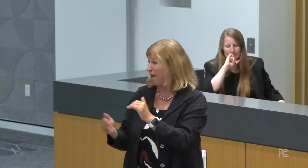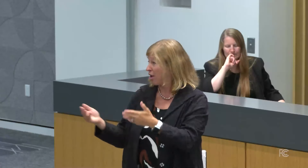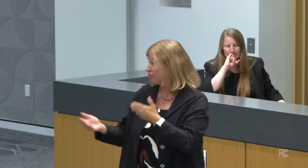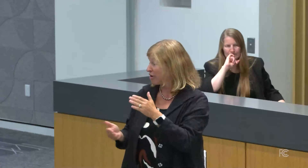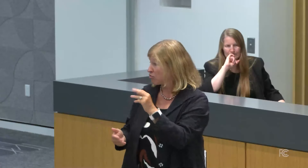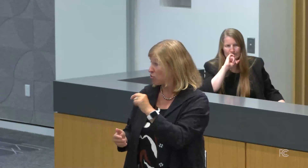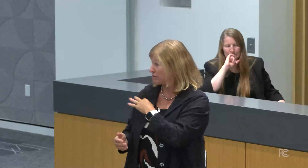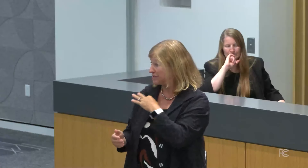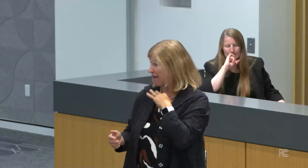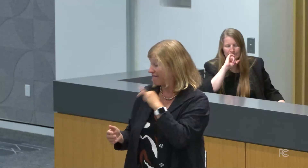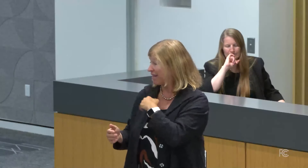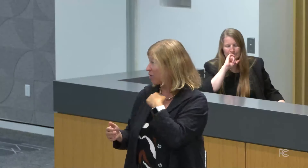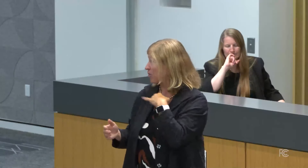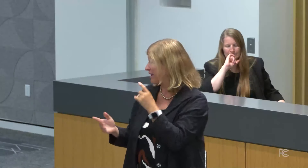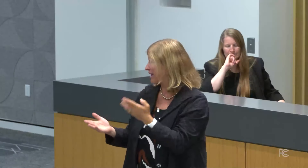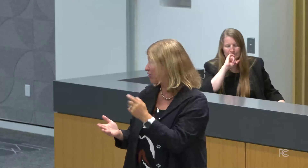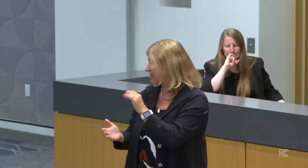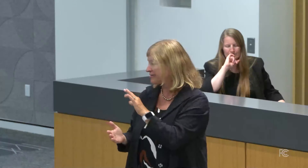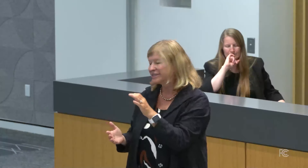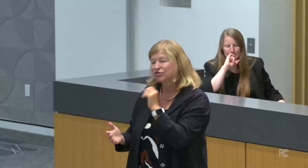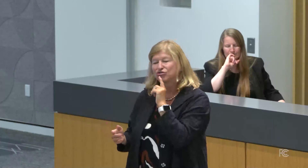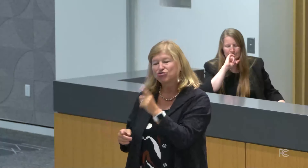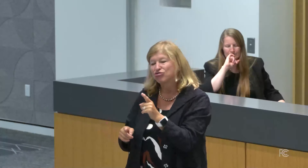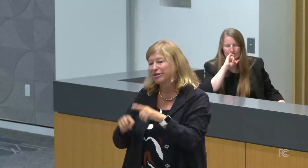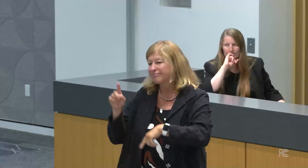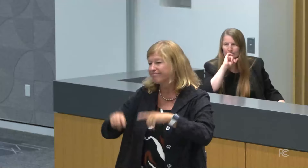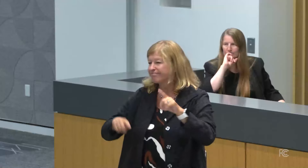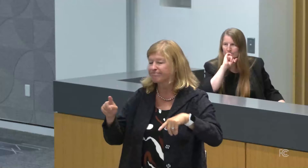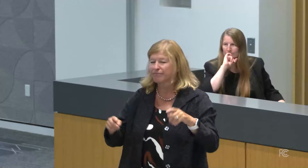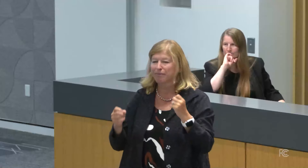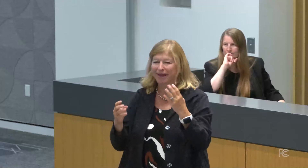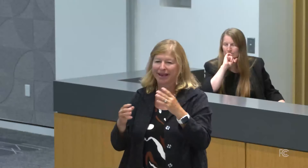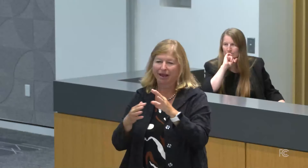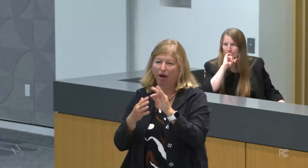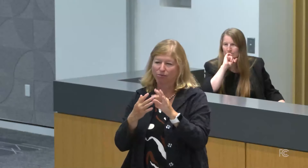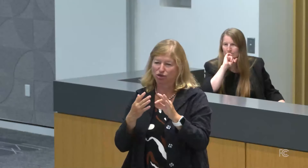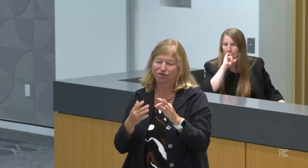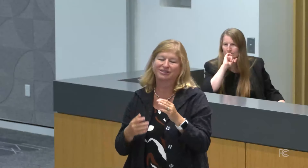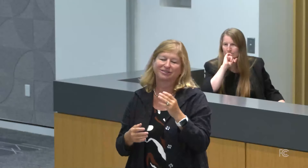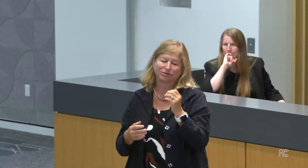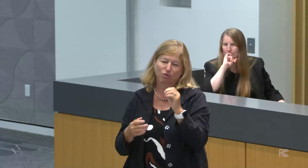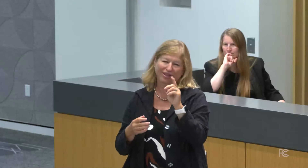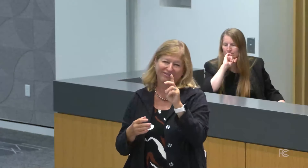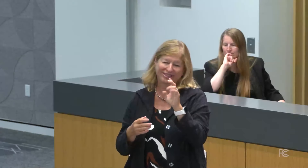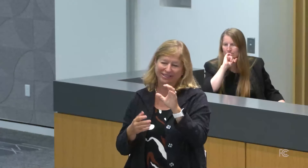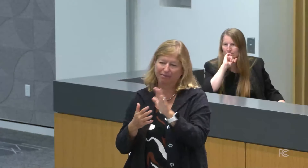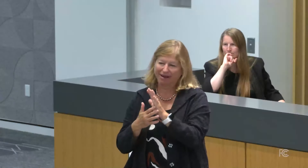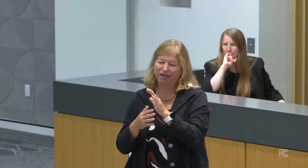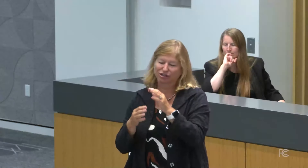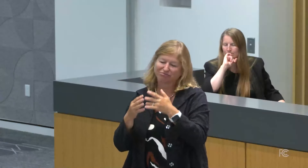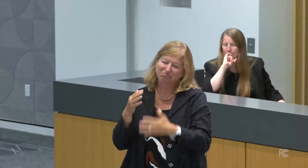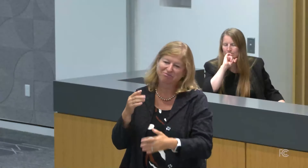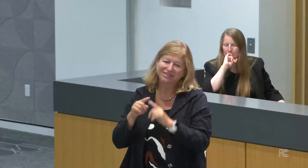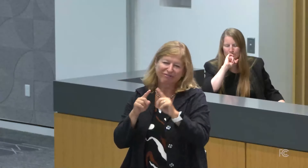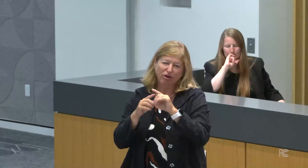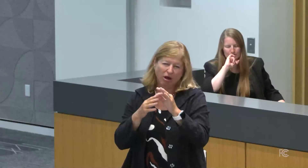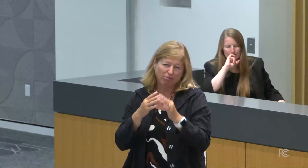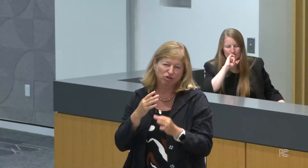QUALIFIED DIRECT VIDEO ENTITIES. AND THESE QUALIFIED DIRECT